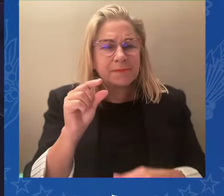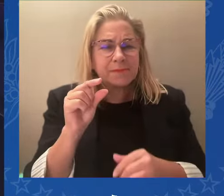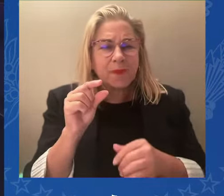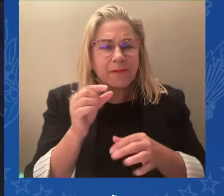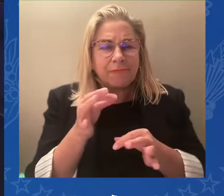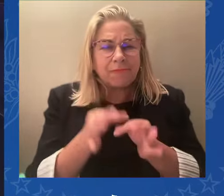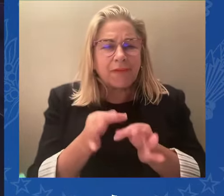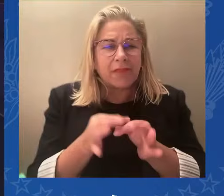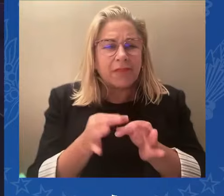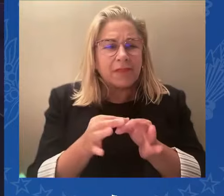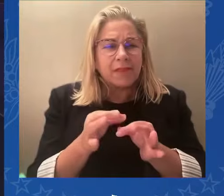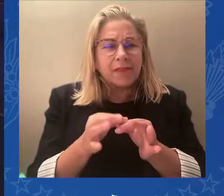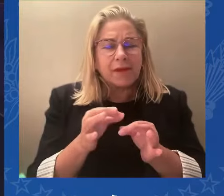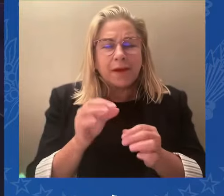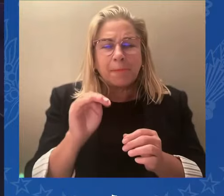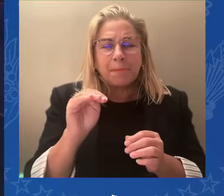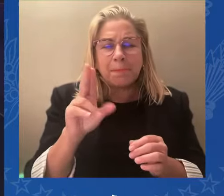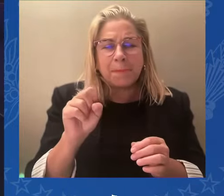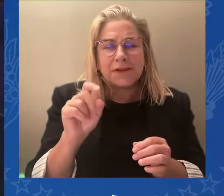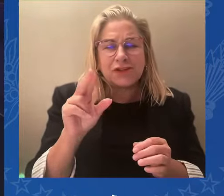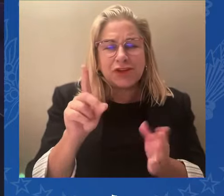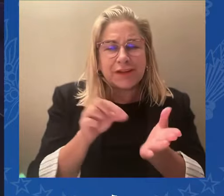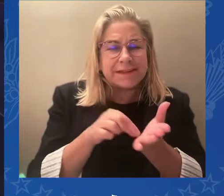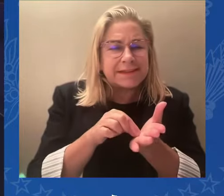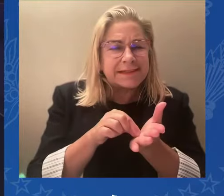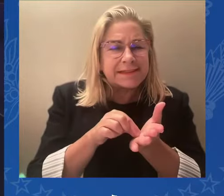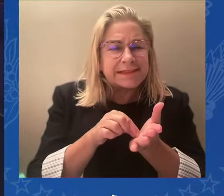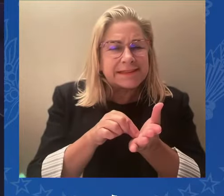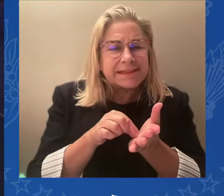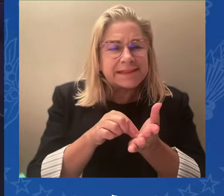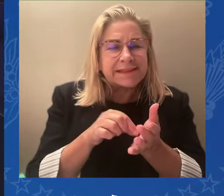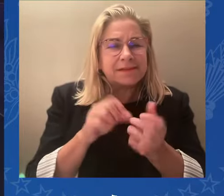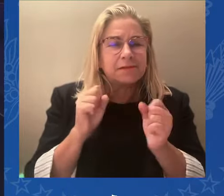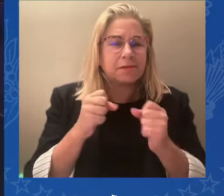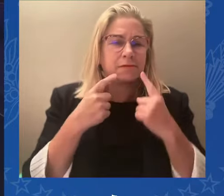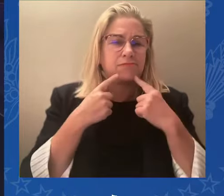Our dreams -- our wildest dreams of our ancestors can take root